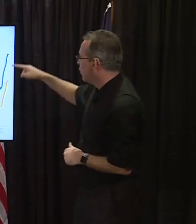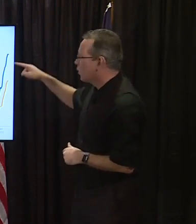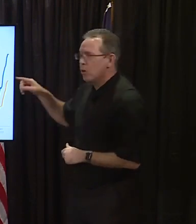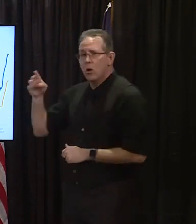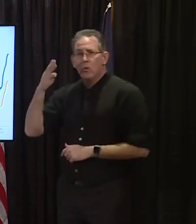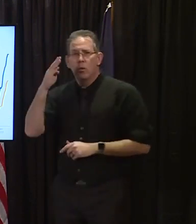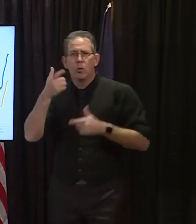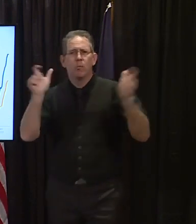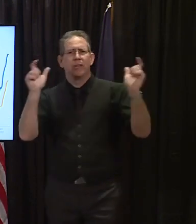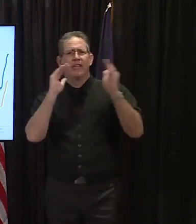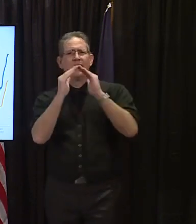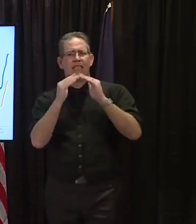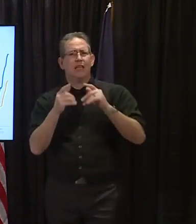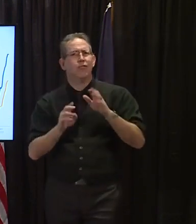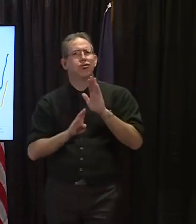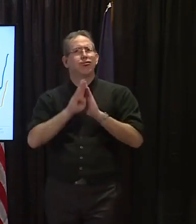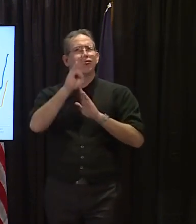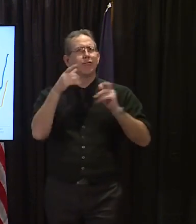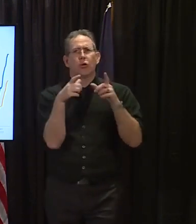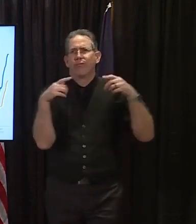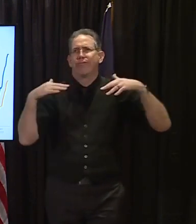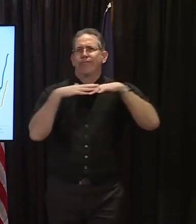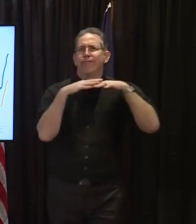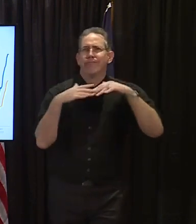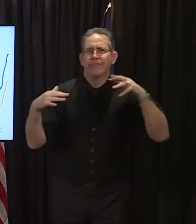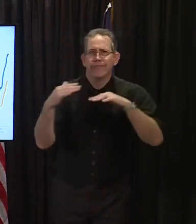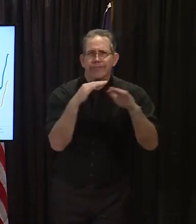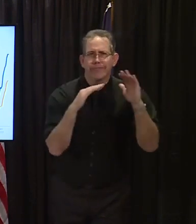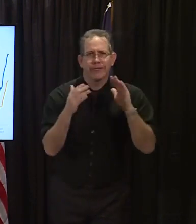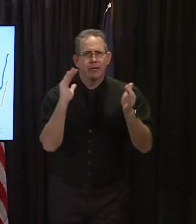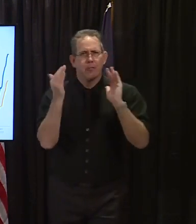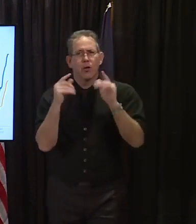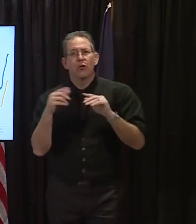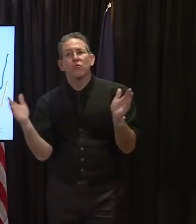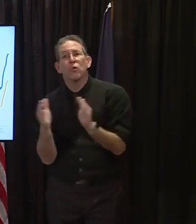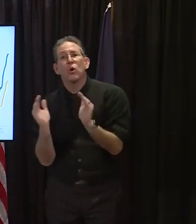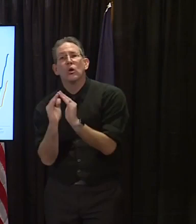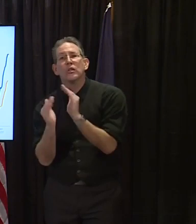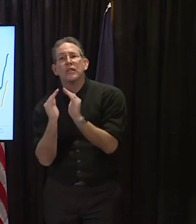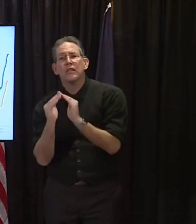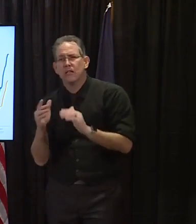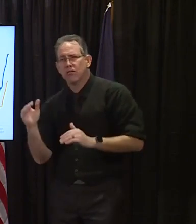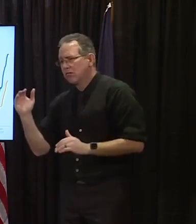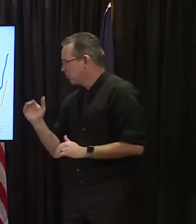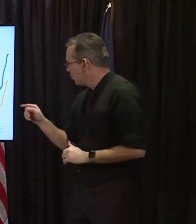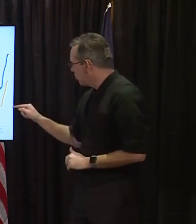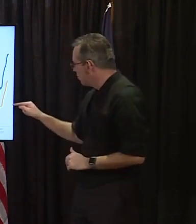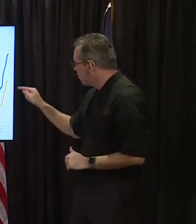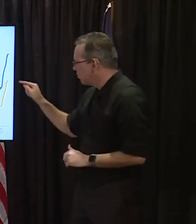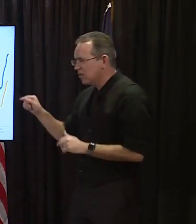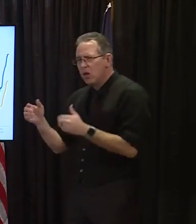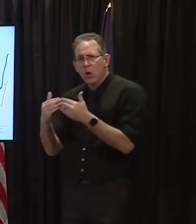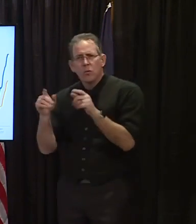two measurements have moved at different times with each other but they've always caught up over time. So we do continue to expect those more